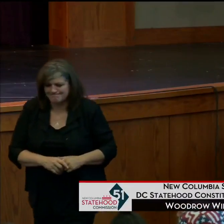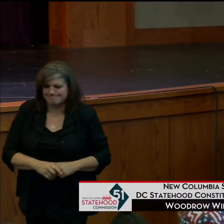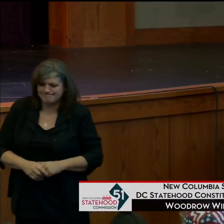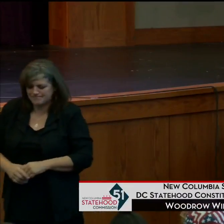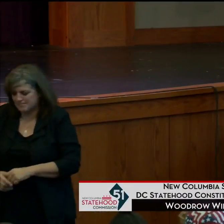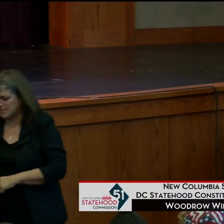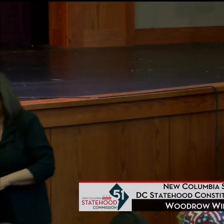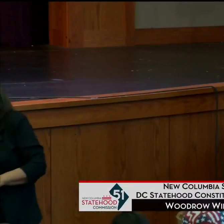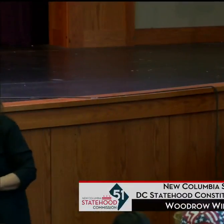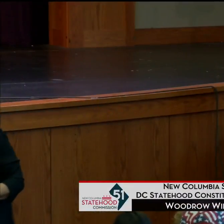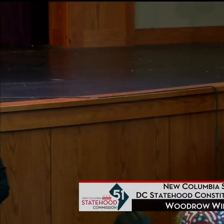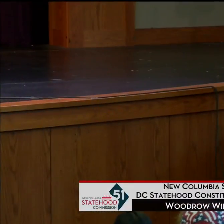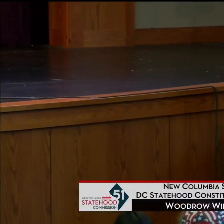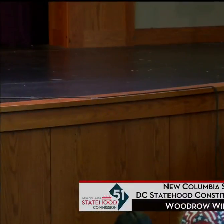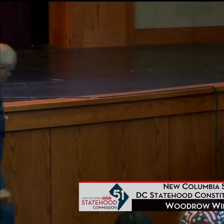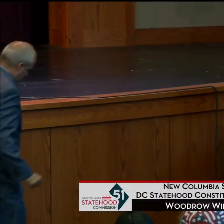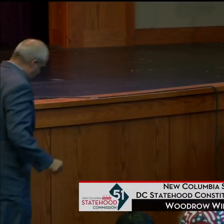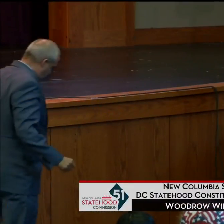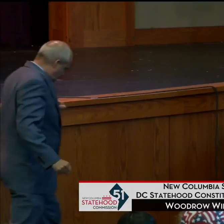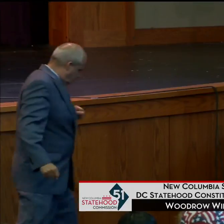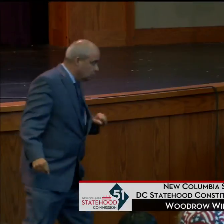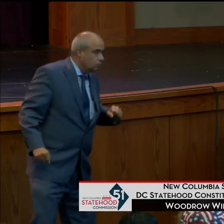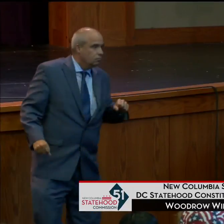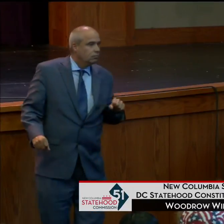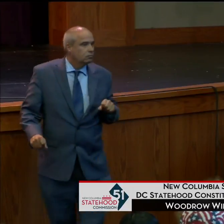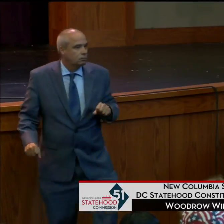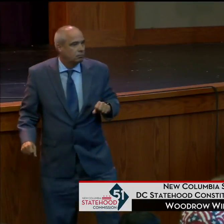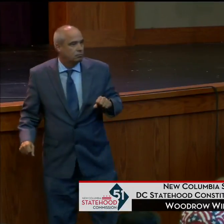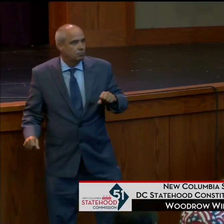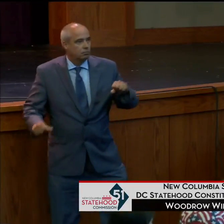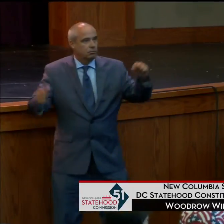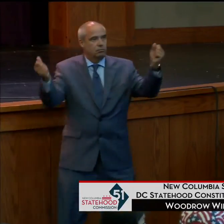JUNE PINKAS.